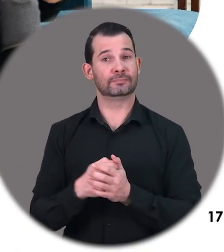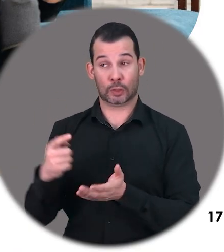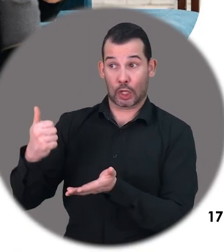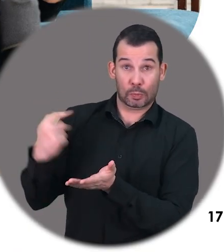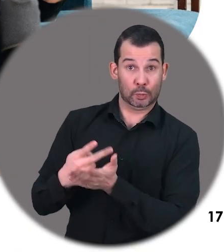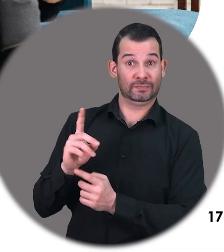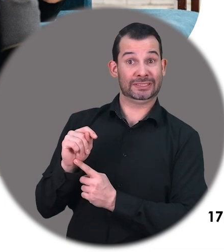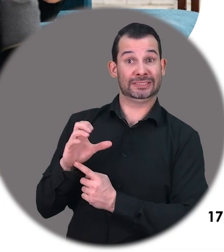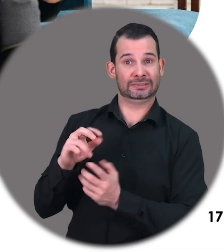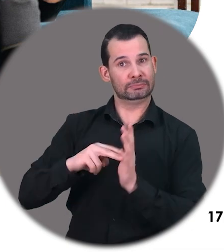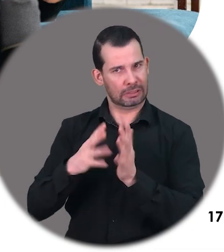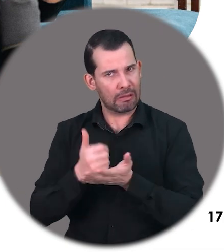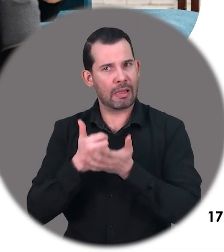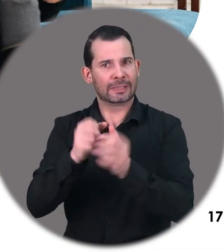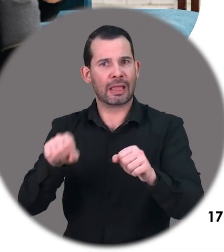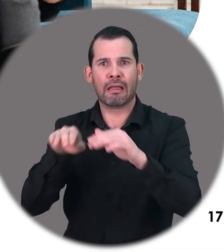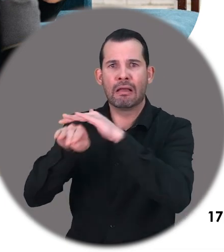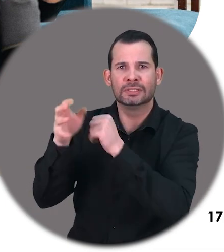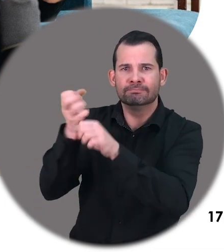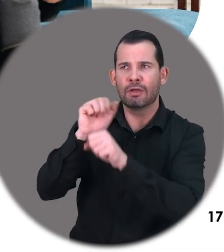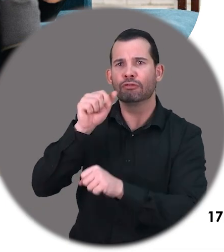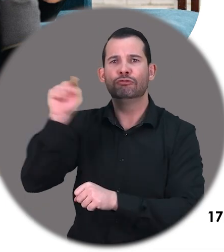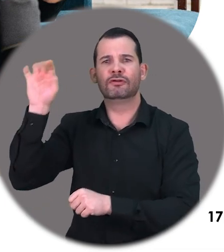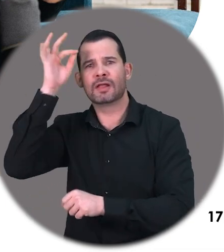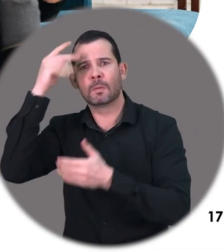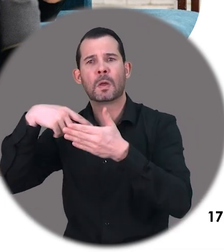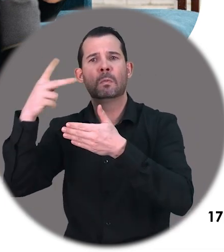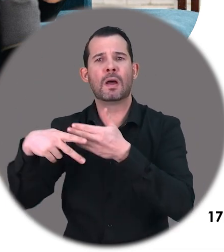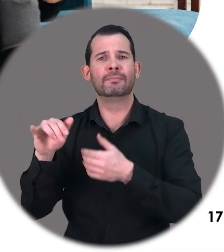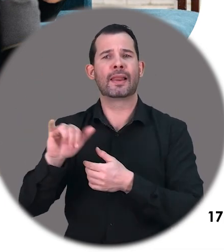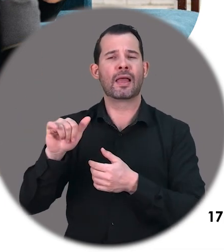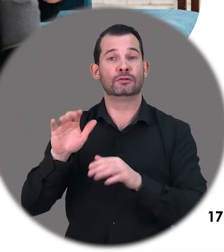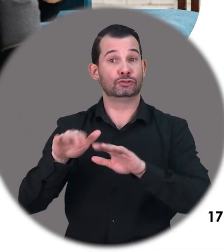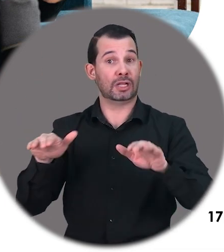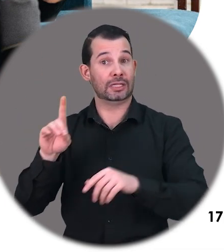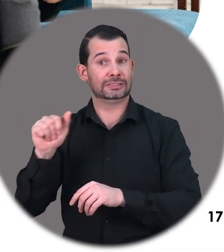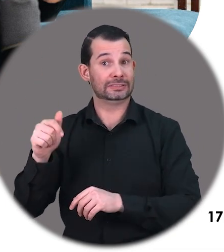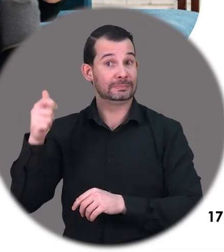Being approved can help you access other federal programs such as the child